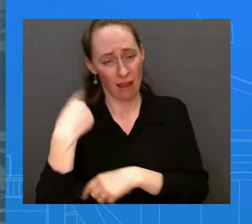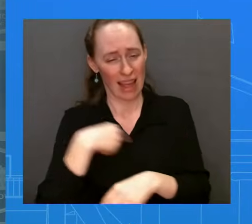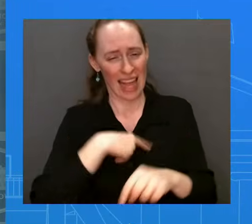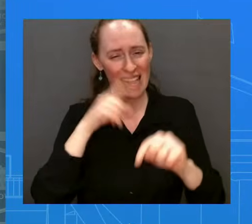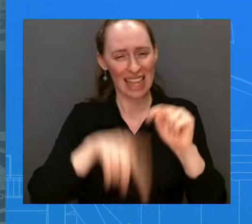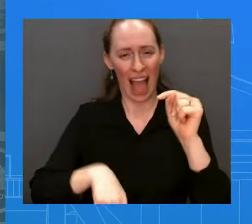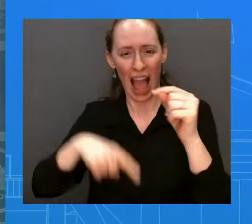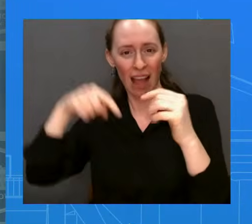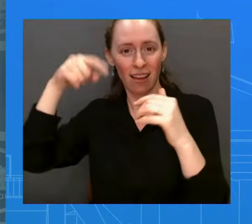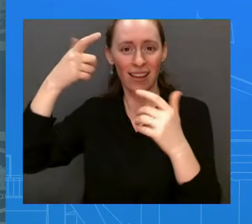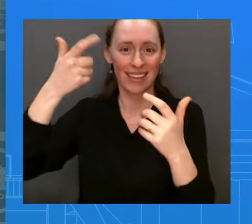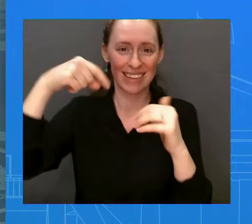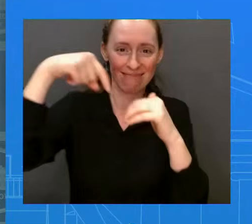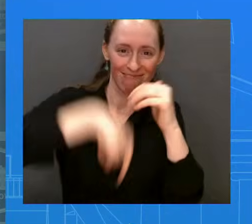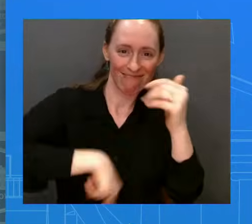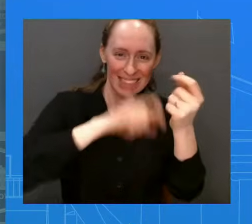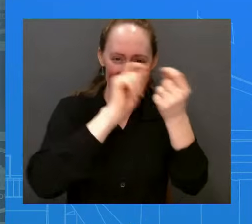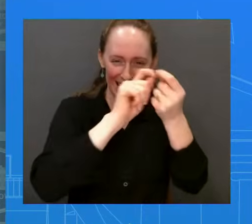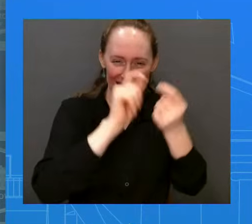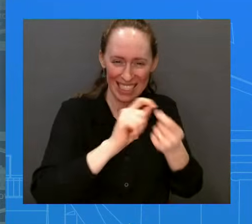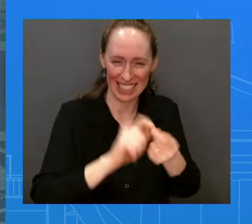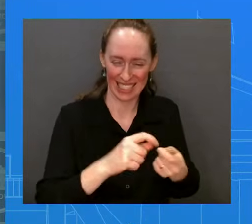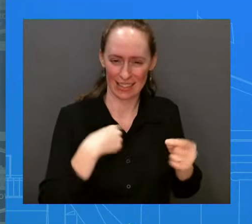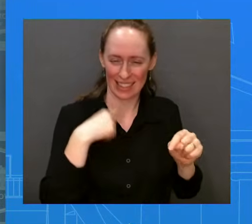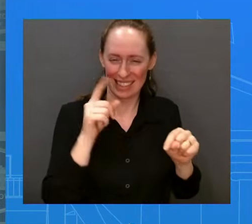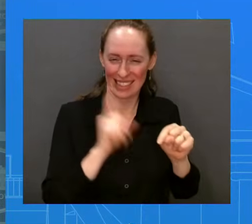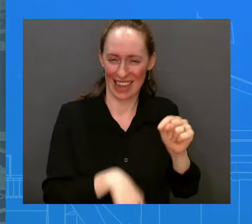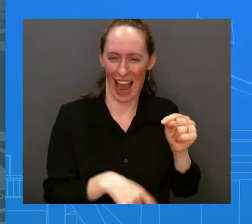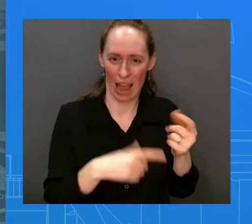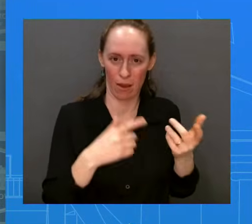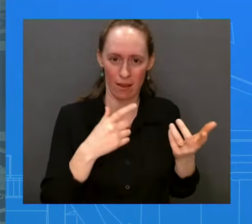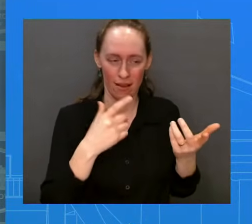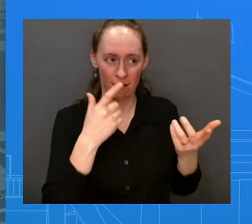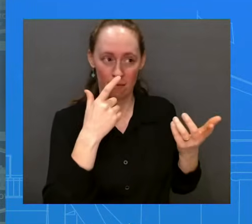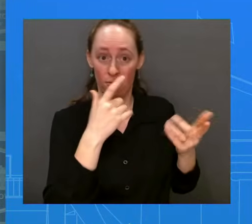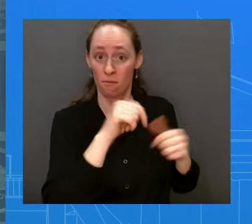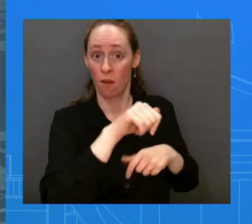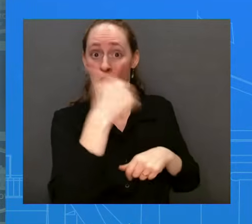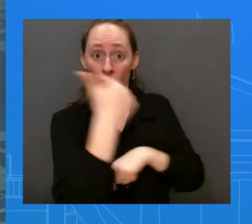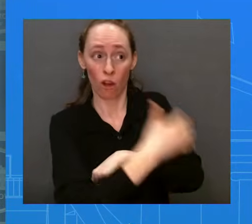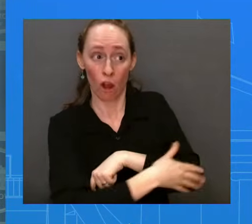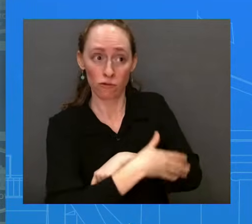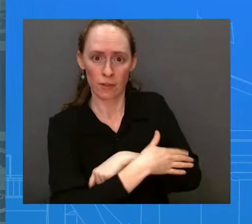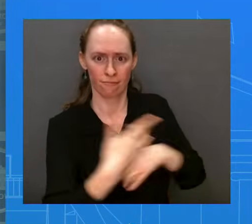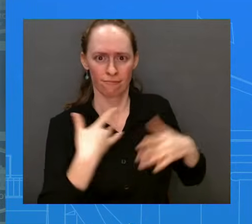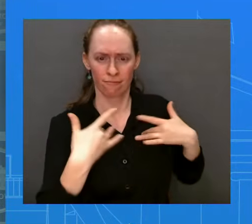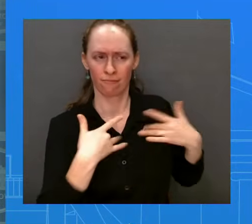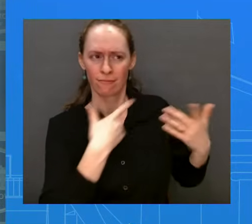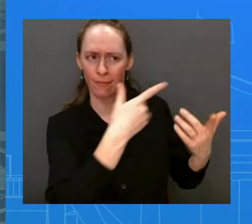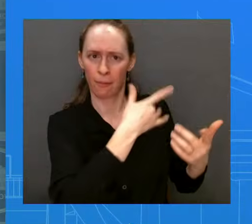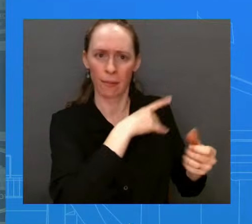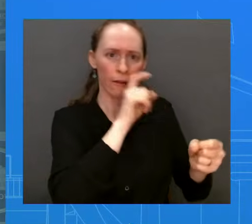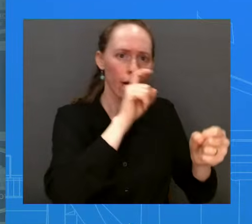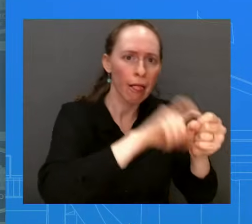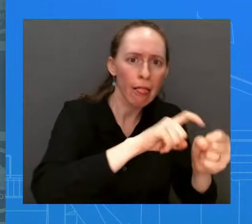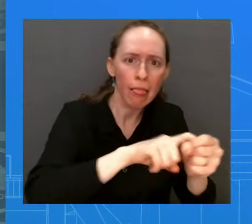because much of what we have done and are doing is, of course, sensitive. But we were able to determine that China has